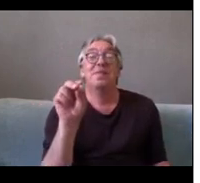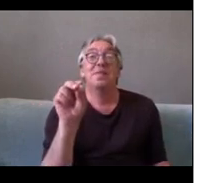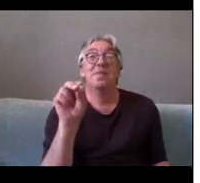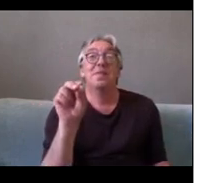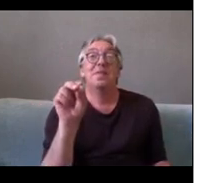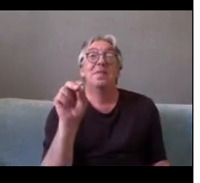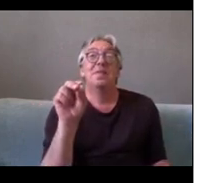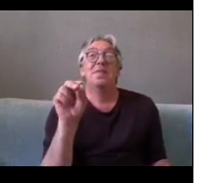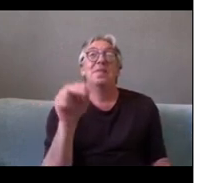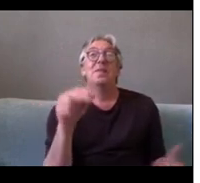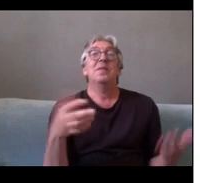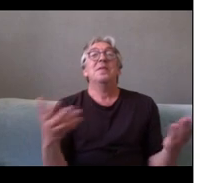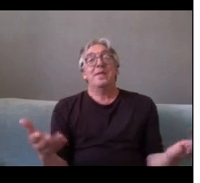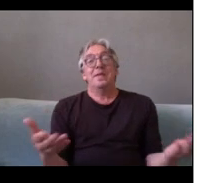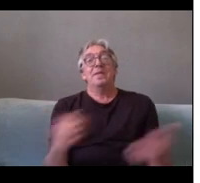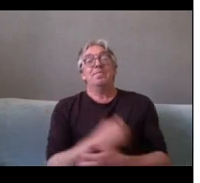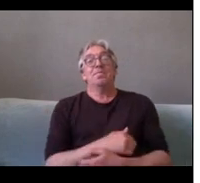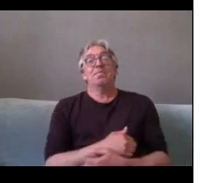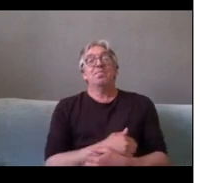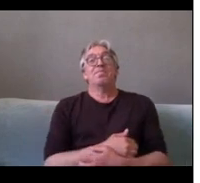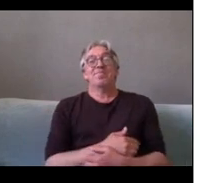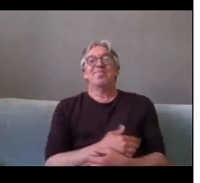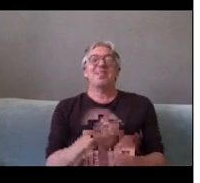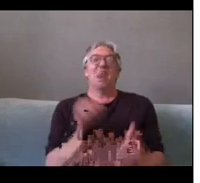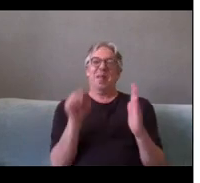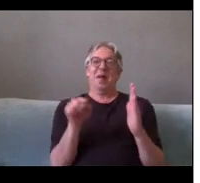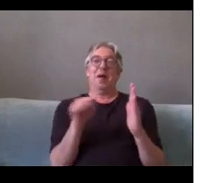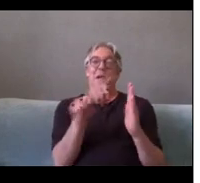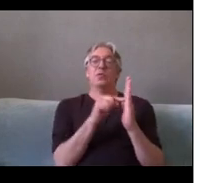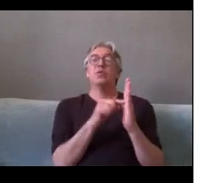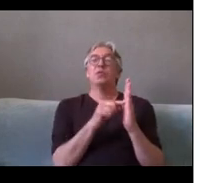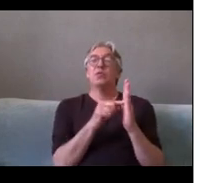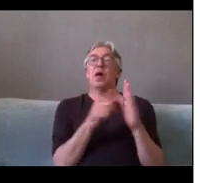And I think that is a contributor and also did contribute